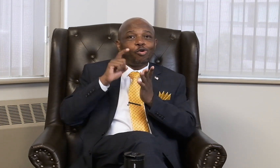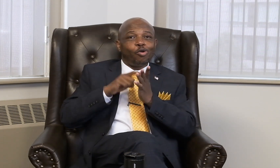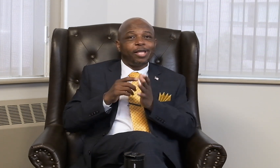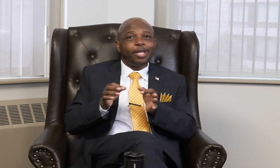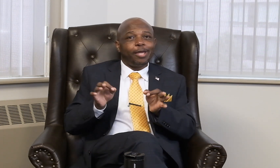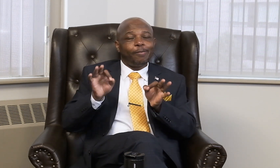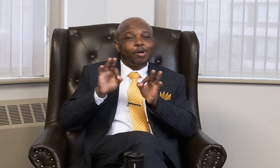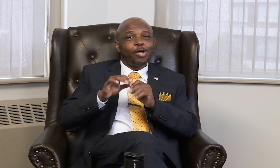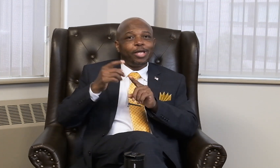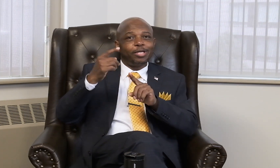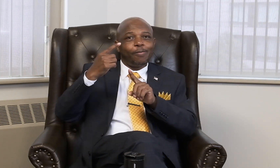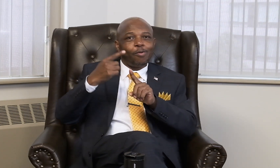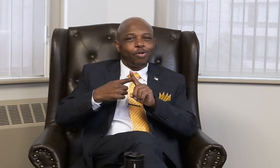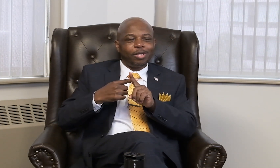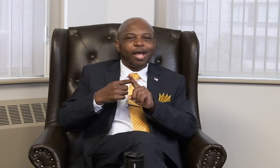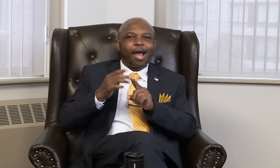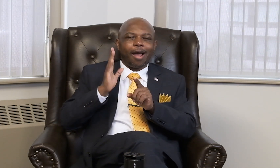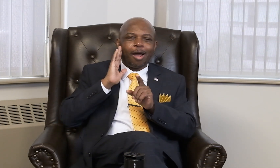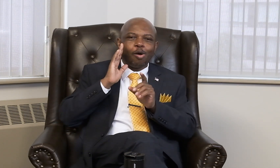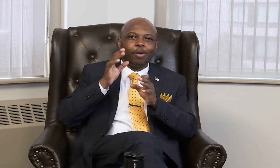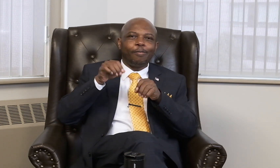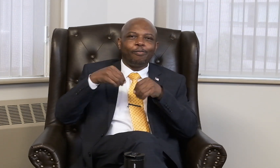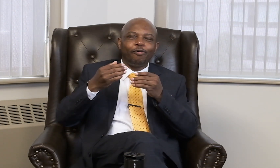I want to recognize the importance of this month